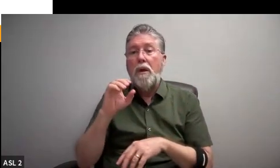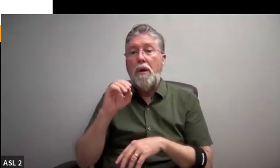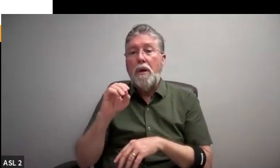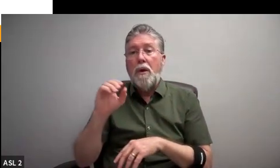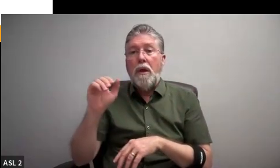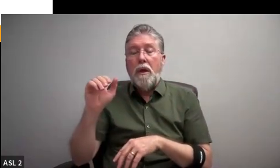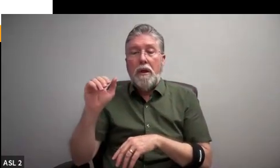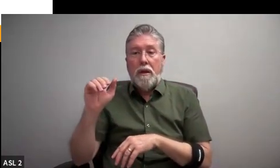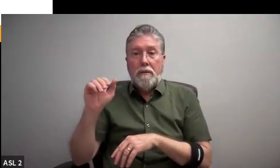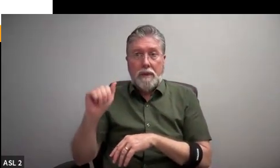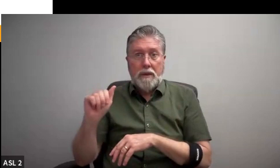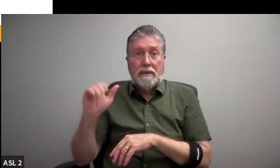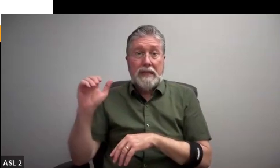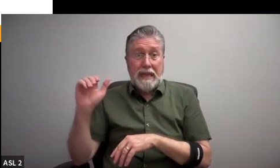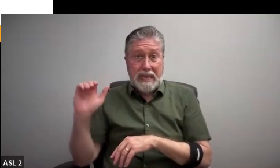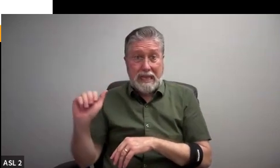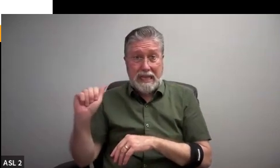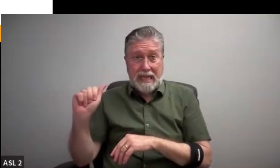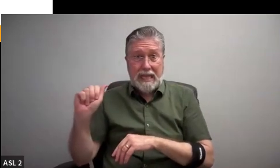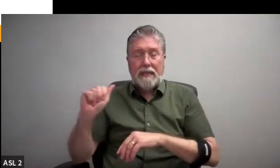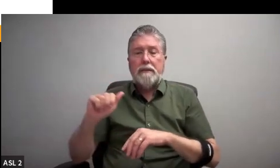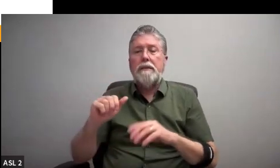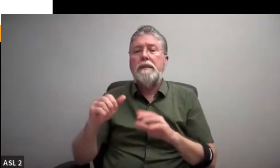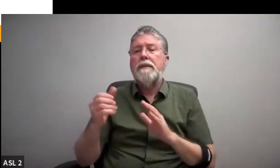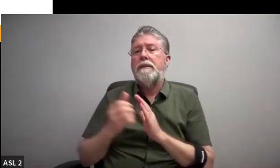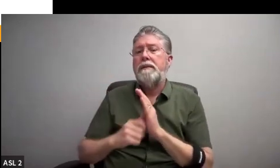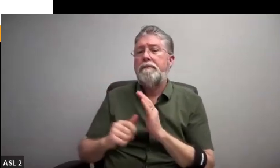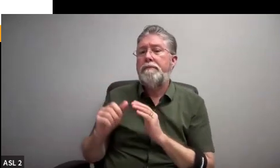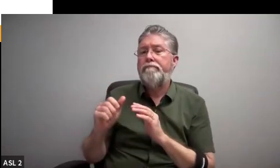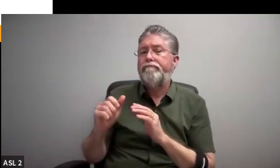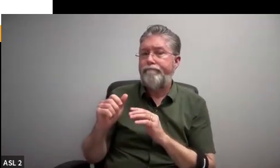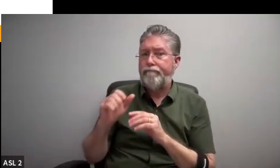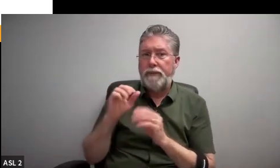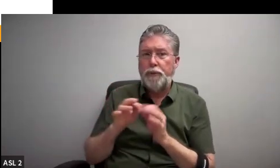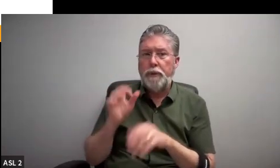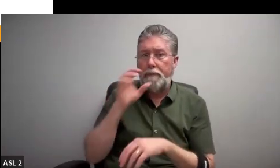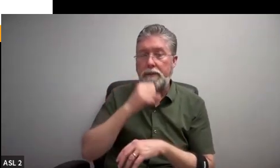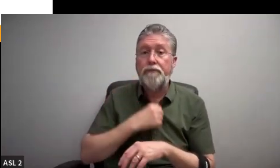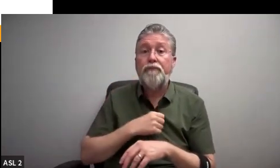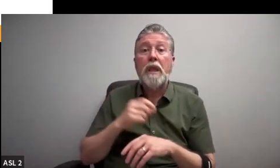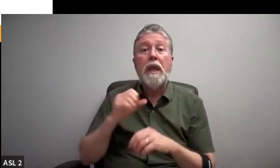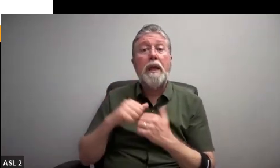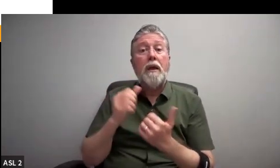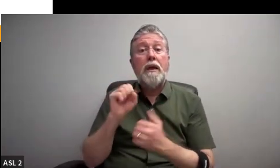1324 subpart A requires information on how the SUA will coordinate with the state long-term